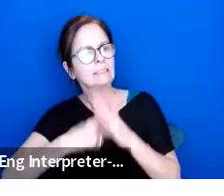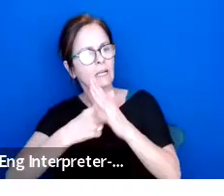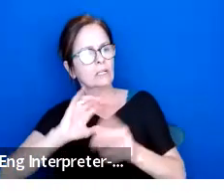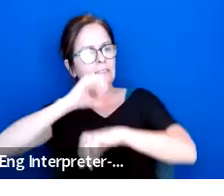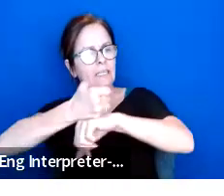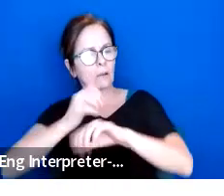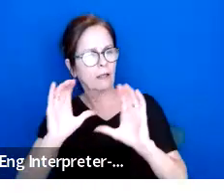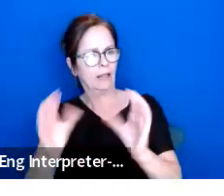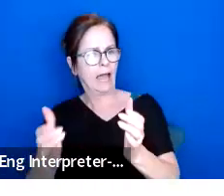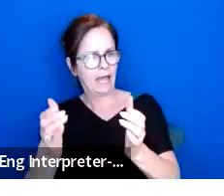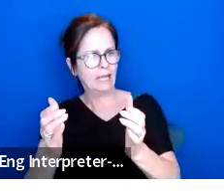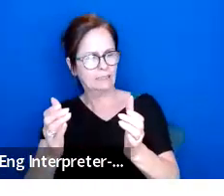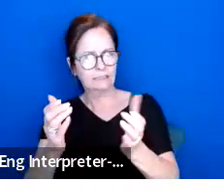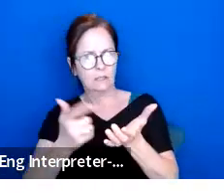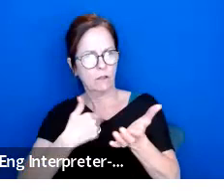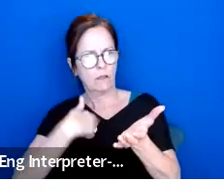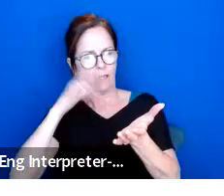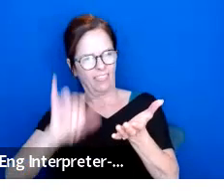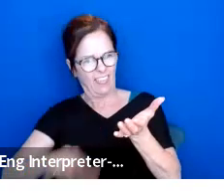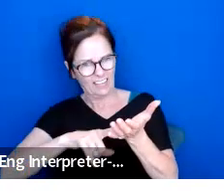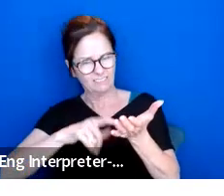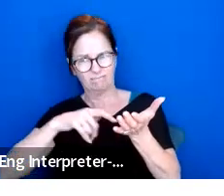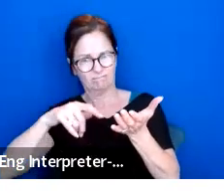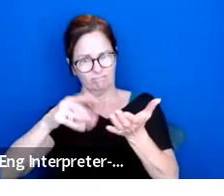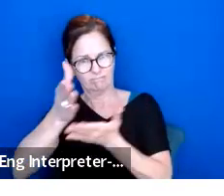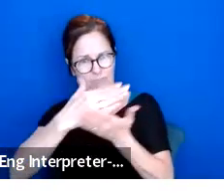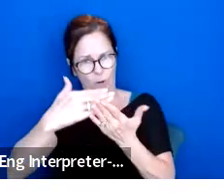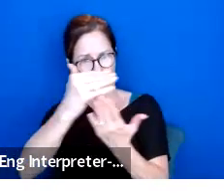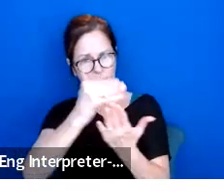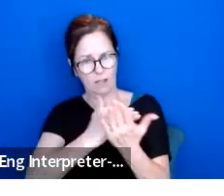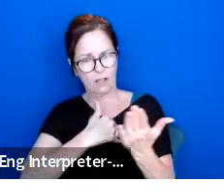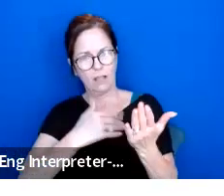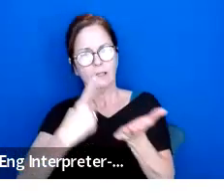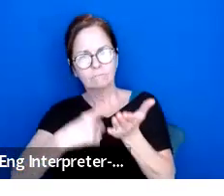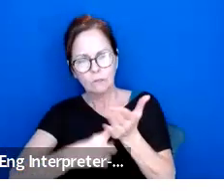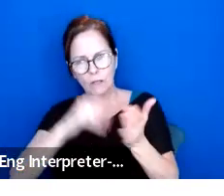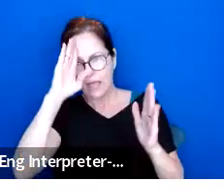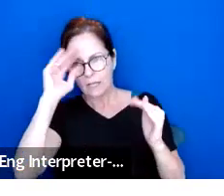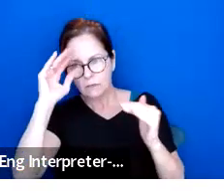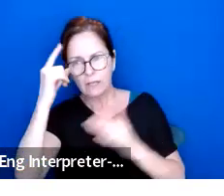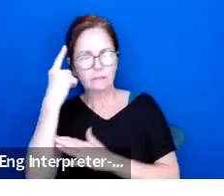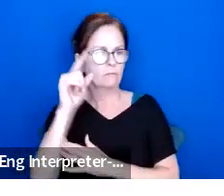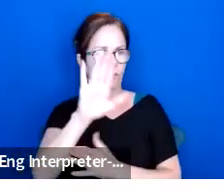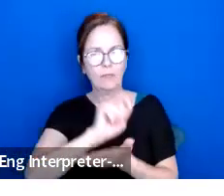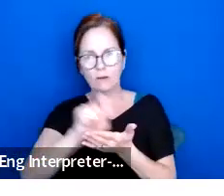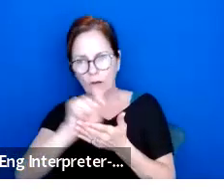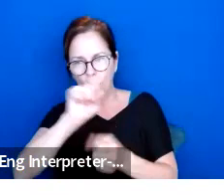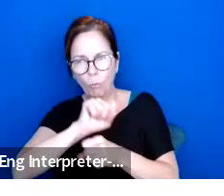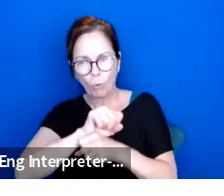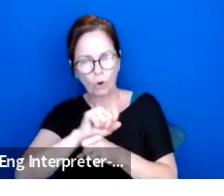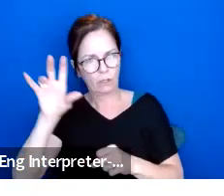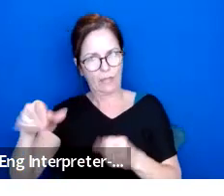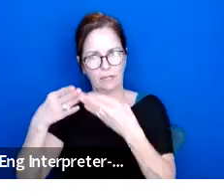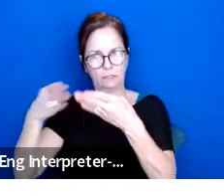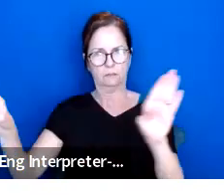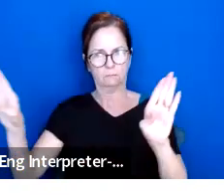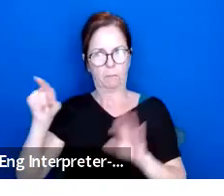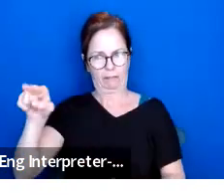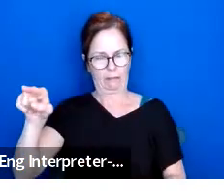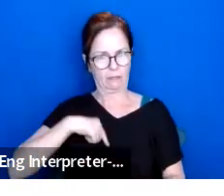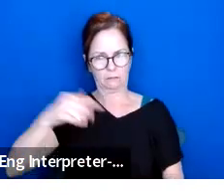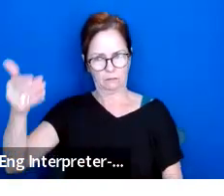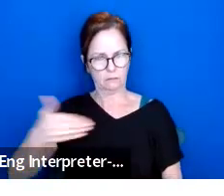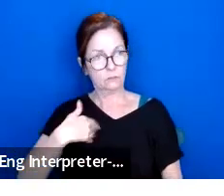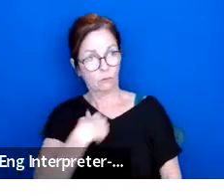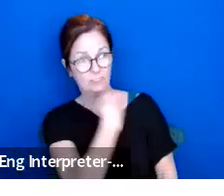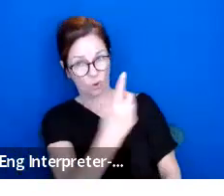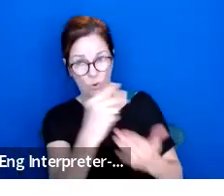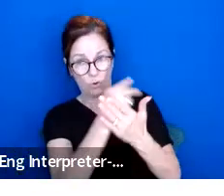That discusses you know my expectations for their written work or something like that and so I kind of directed them to check this stuff out.